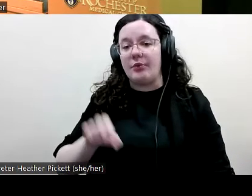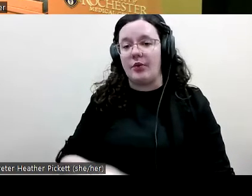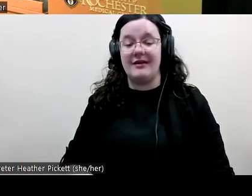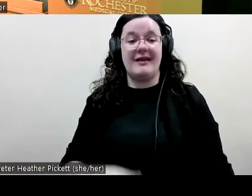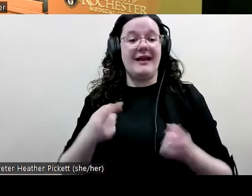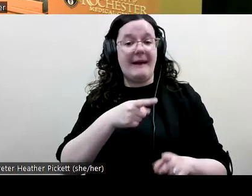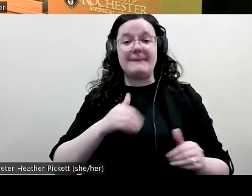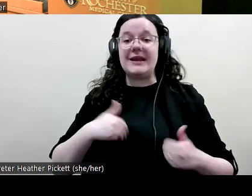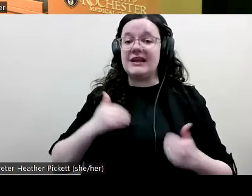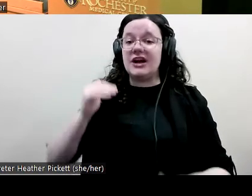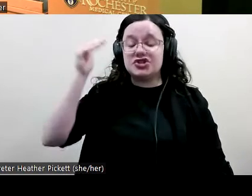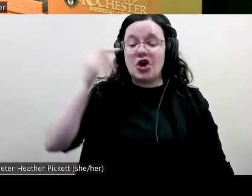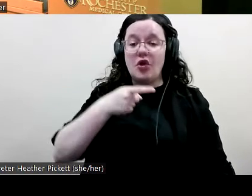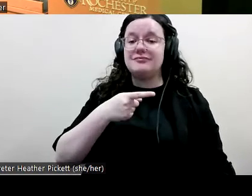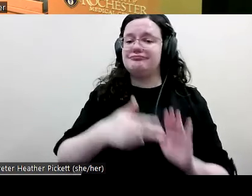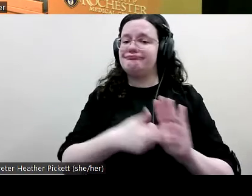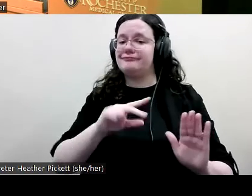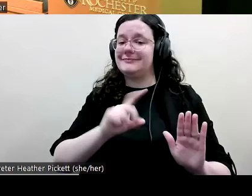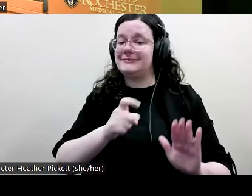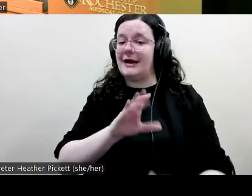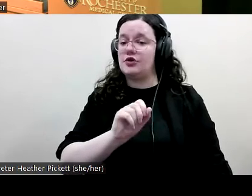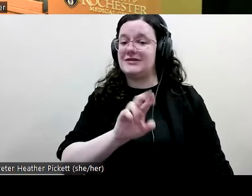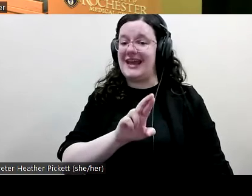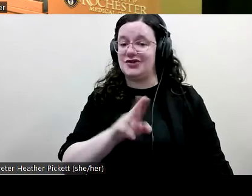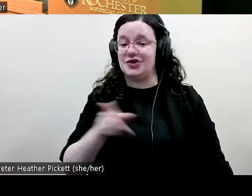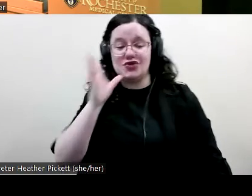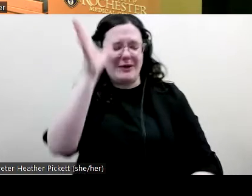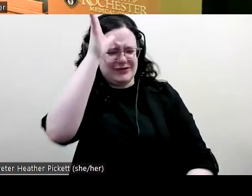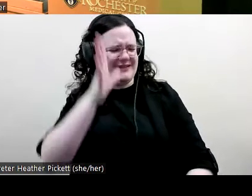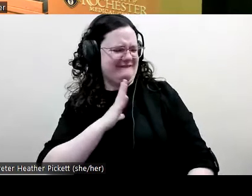at home and you took care of them we wouldn't use the word enabling when your kid is sick they're